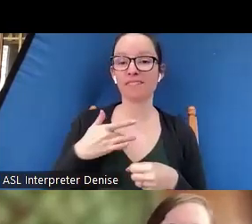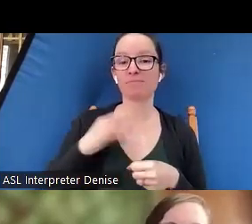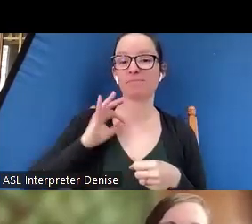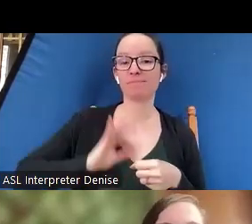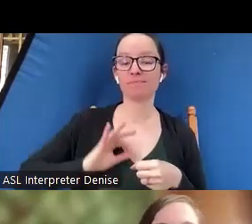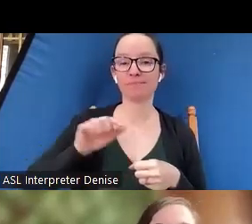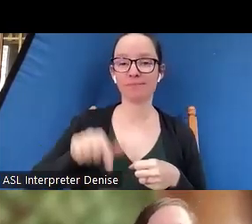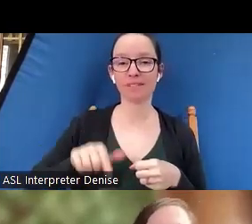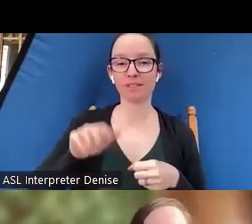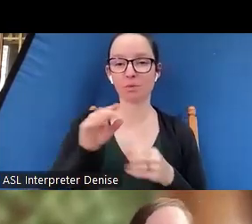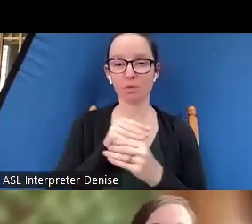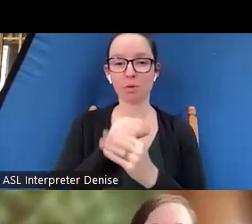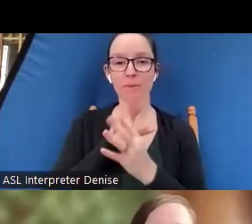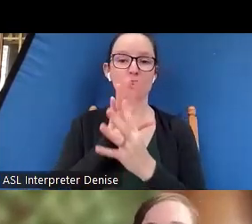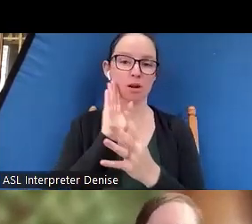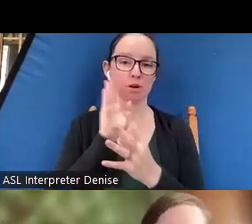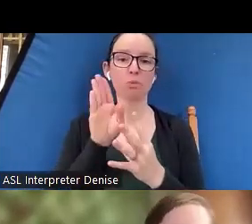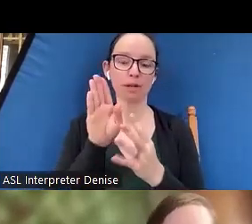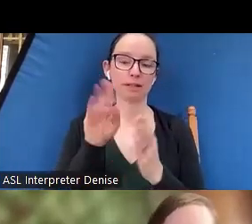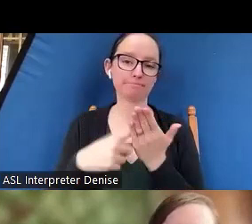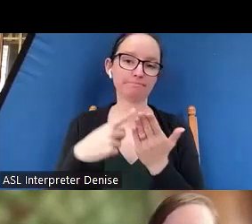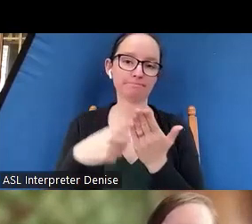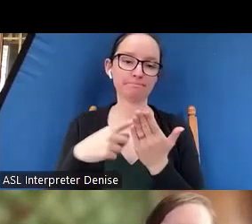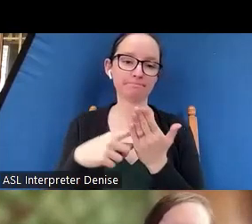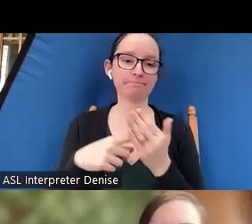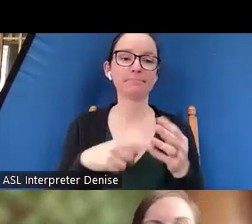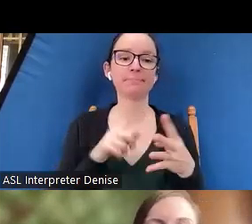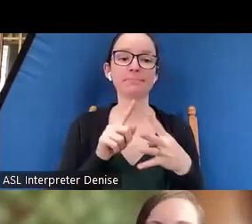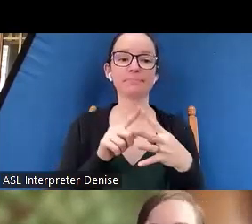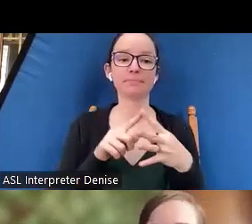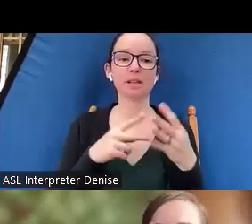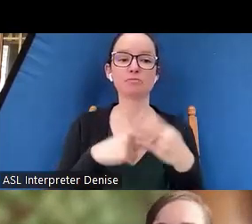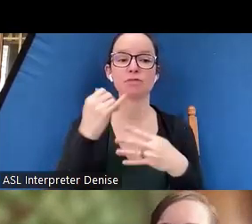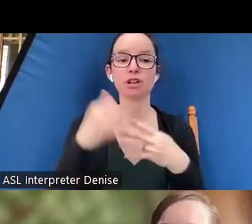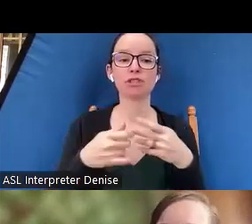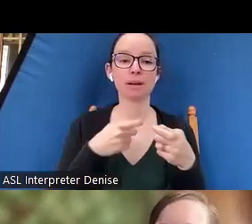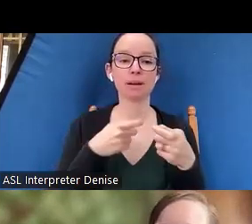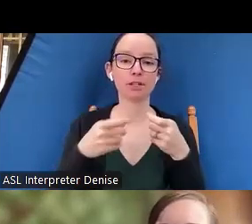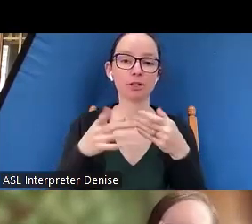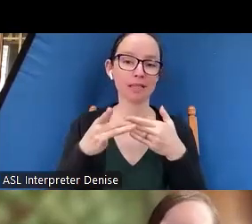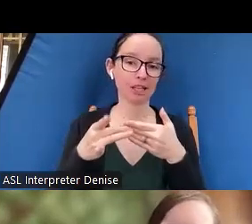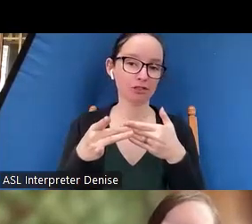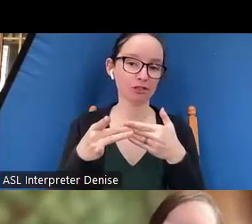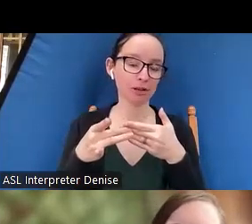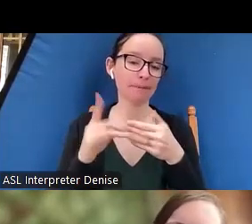So the first we'll dig into is project management and leadership. So I'll start there.